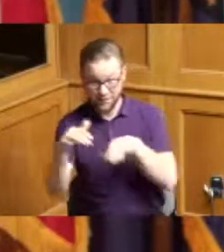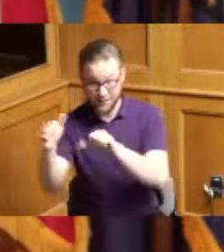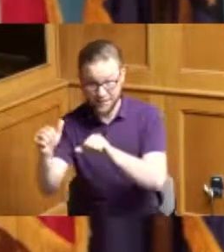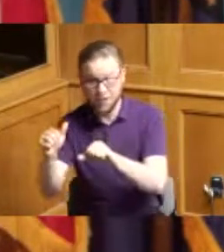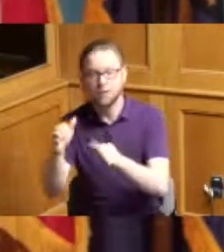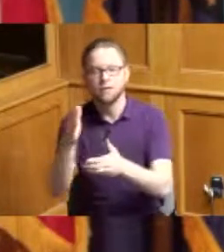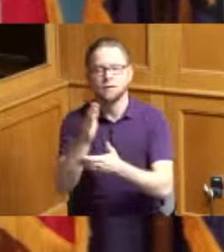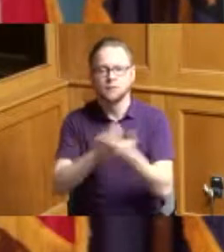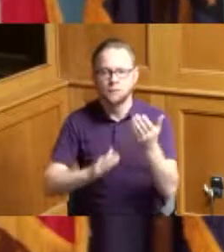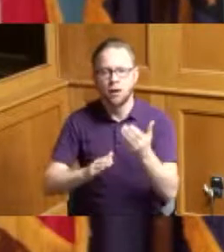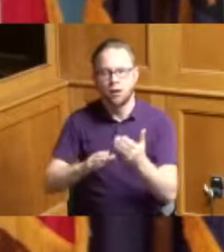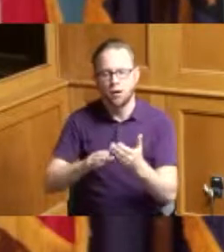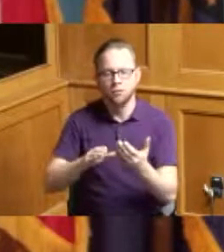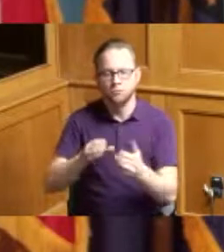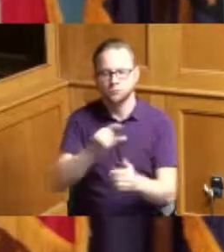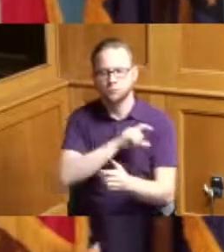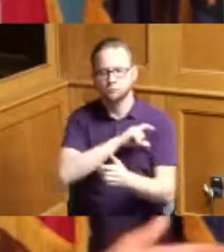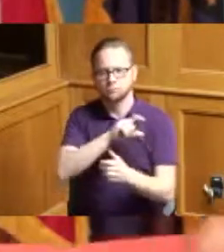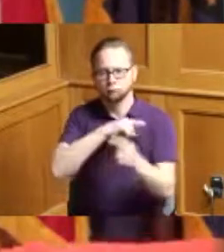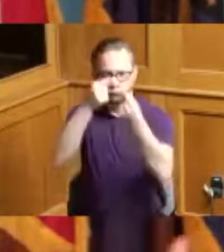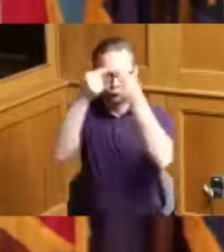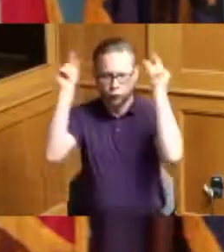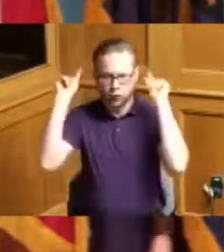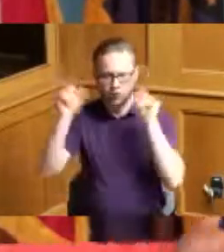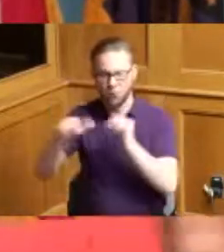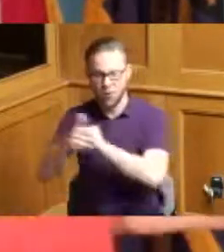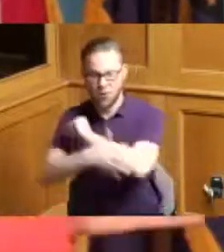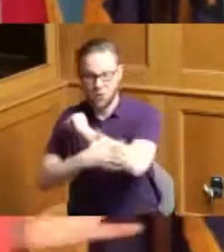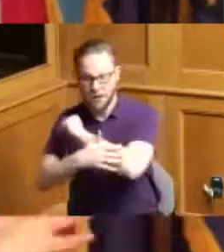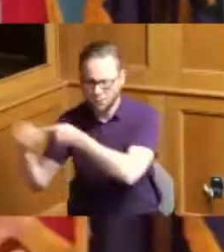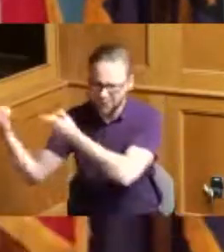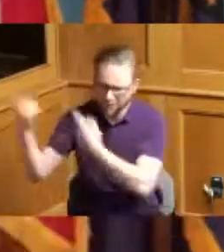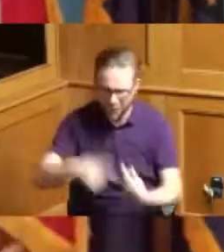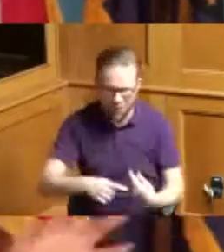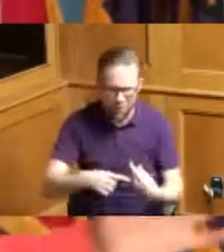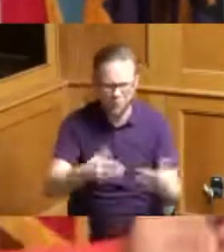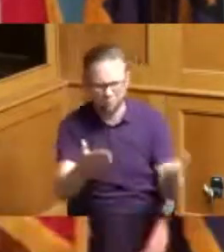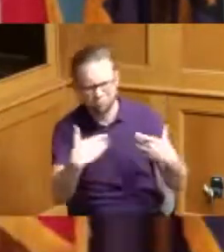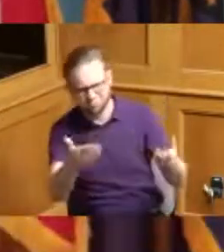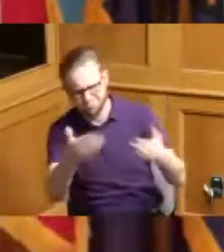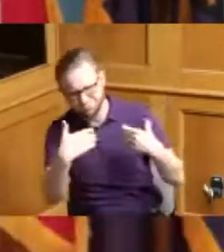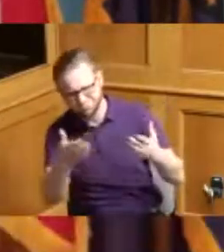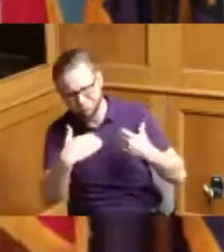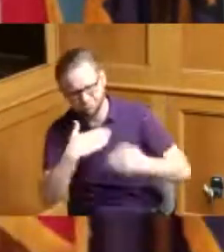taking them out so we got to bring all of the police and sheriff and fire from the whole region